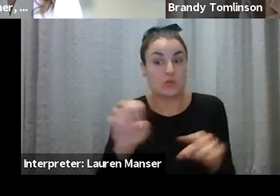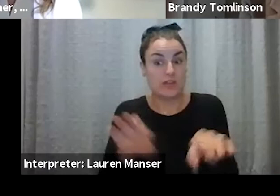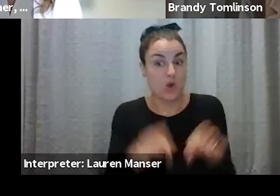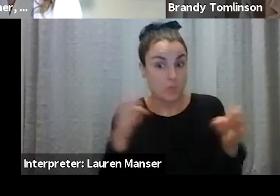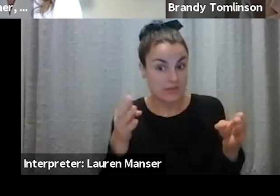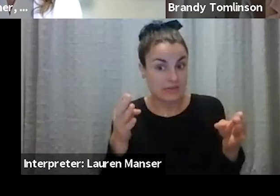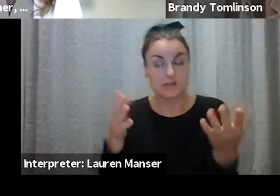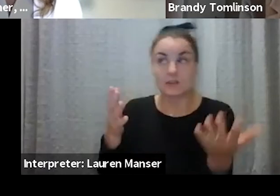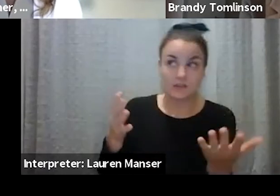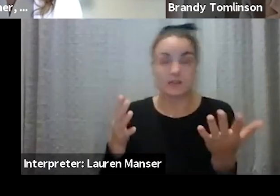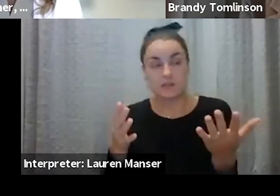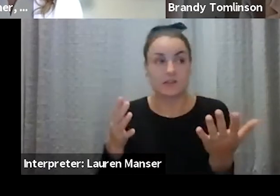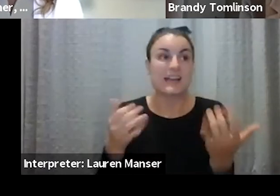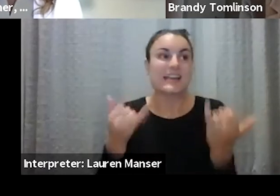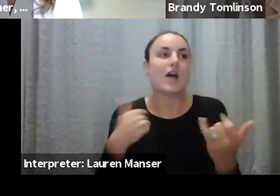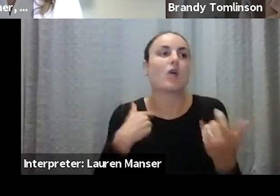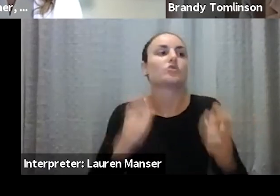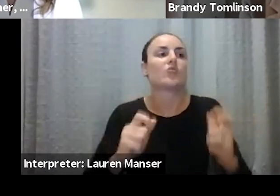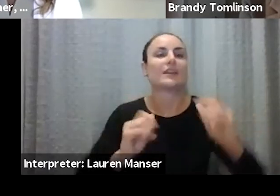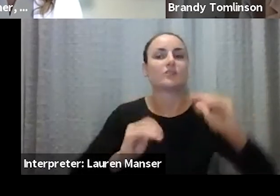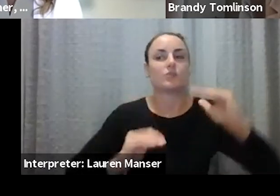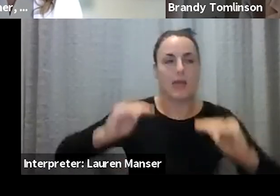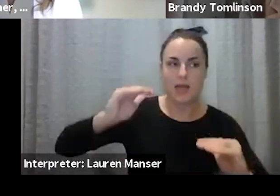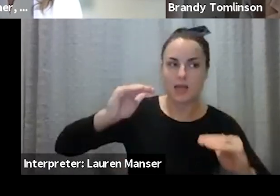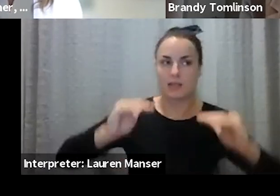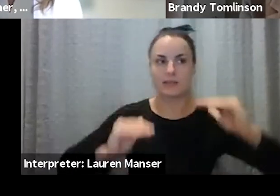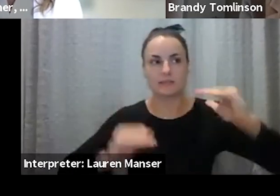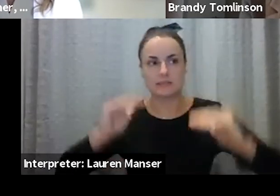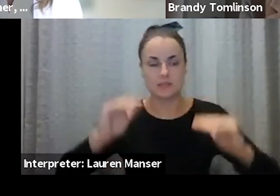that really good place we've found on the internet, on this community,